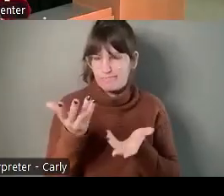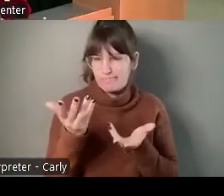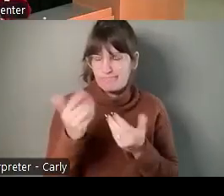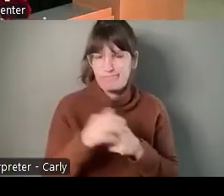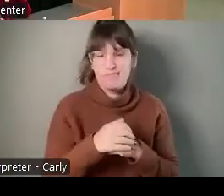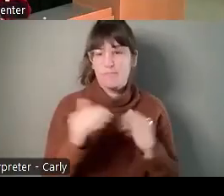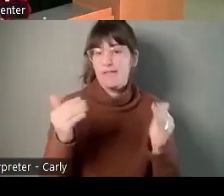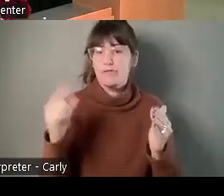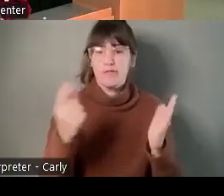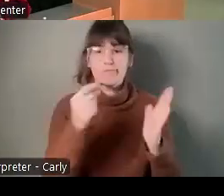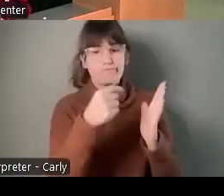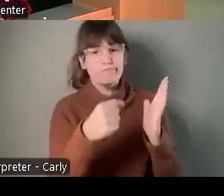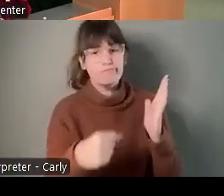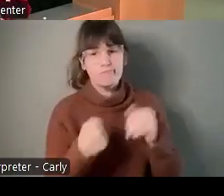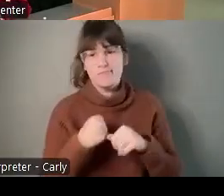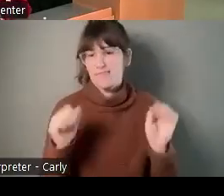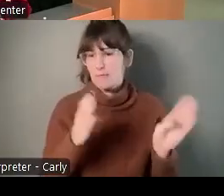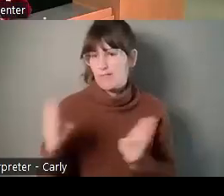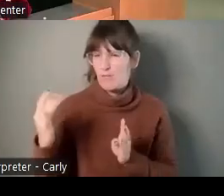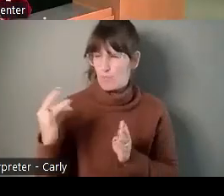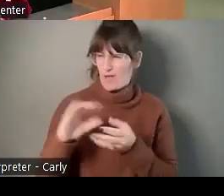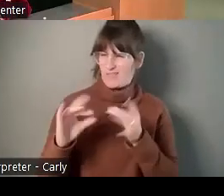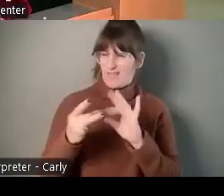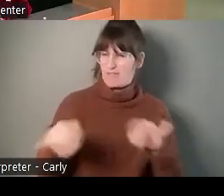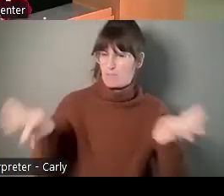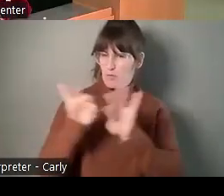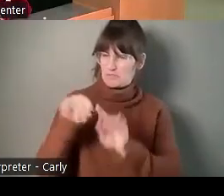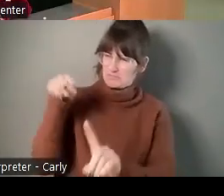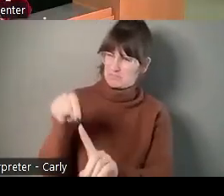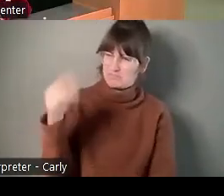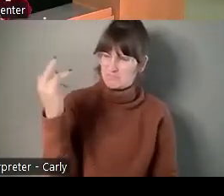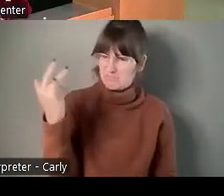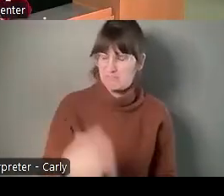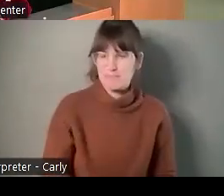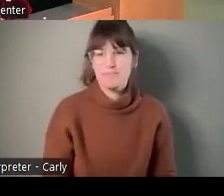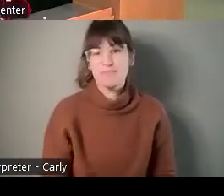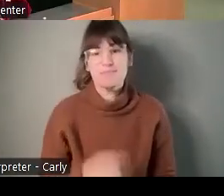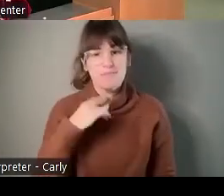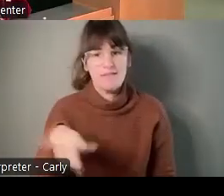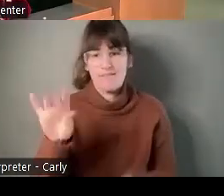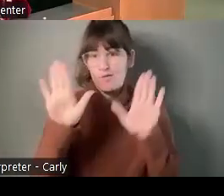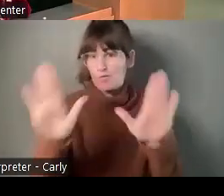checklist of the safety plan? And I I I found a great quote for this. This one's new to me,